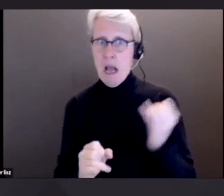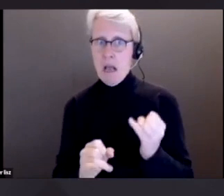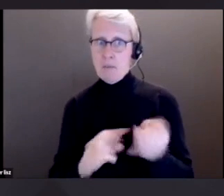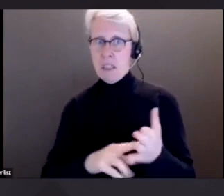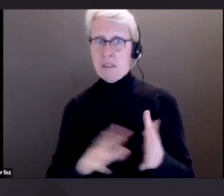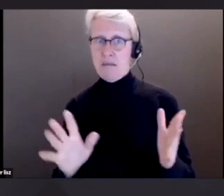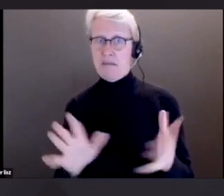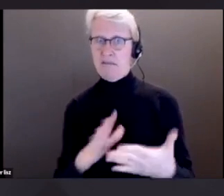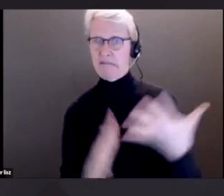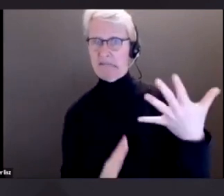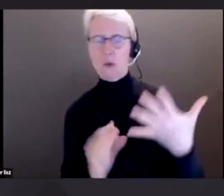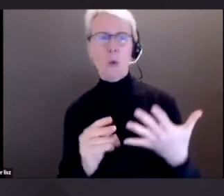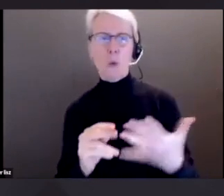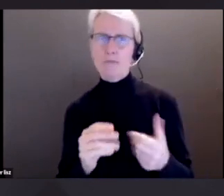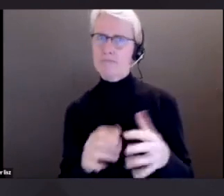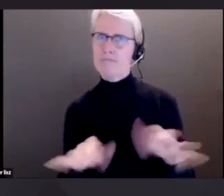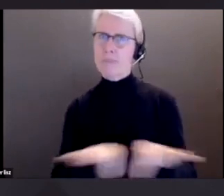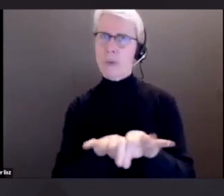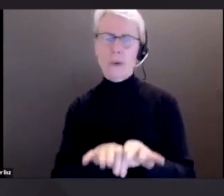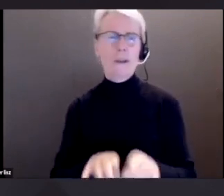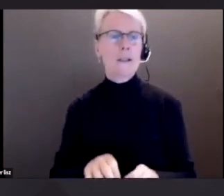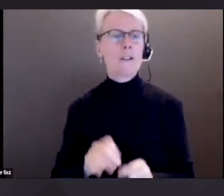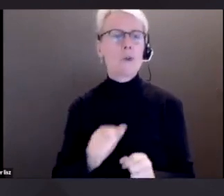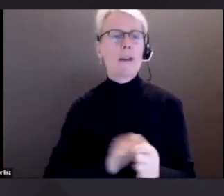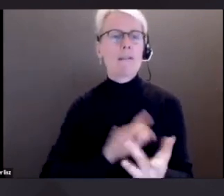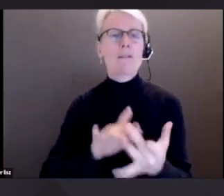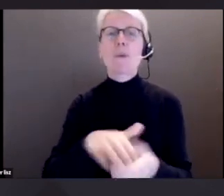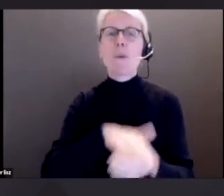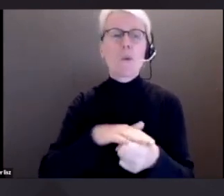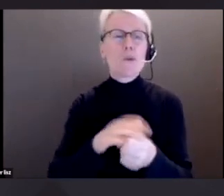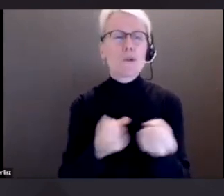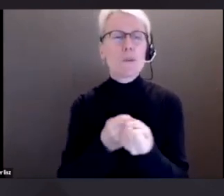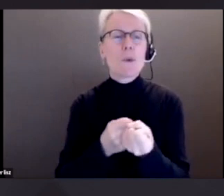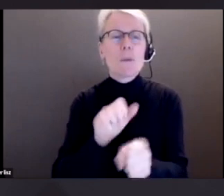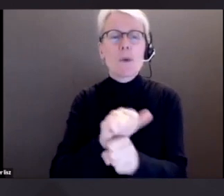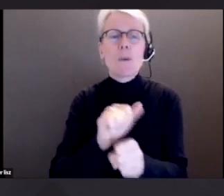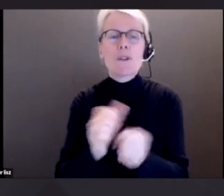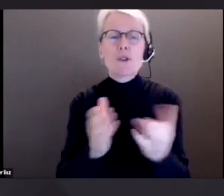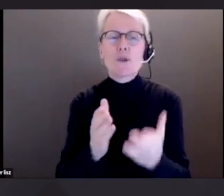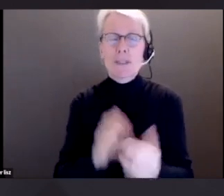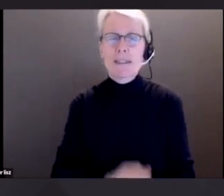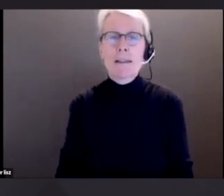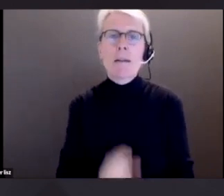for resources and support. They can offer talent matching and recruitment support,